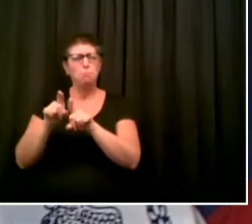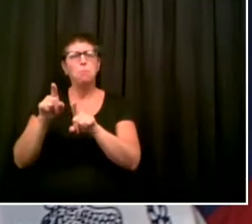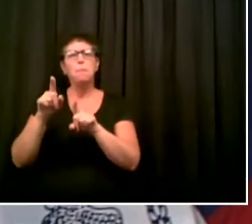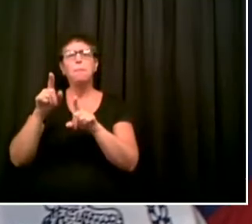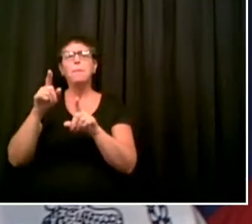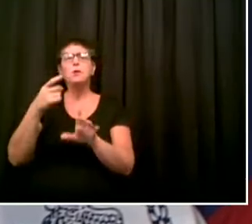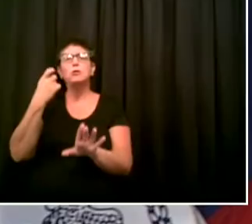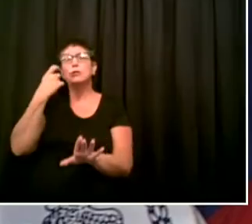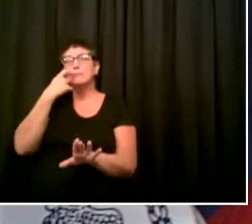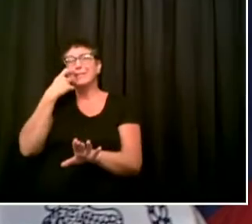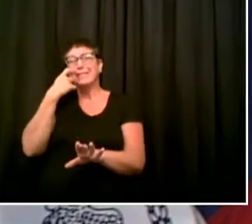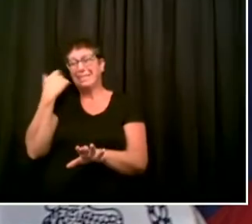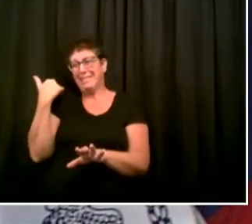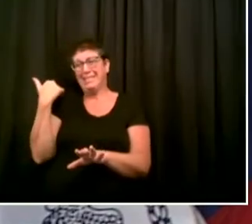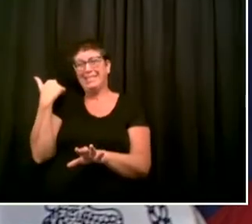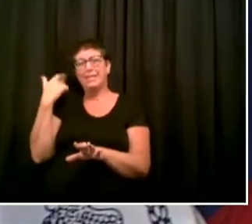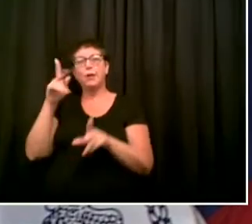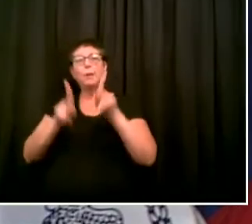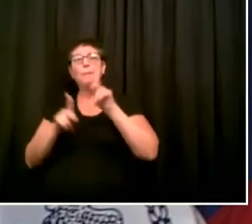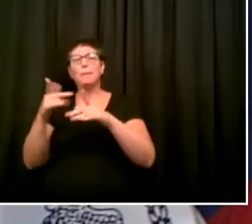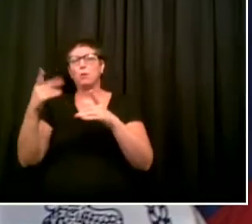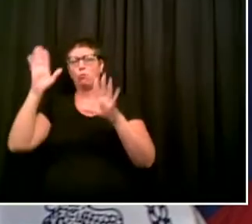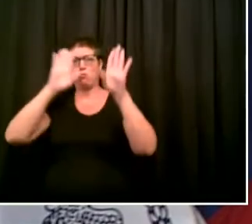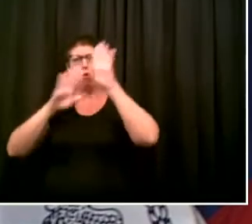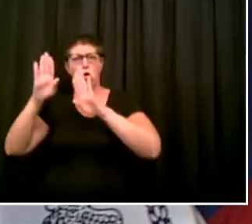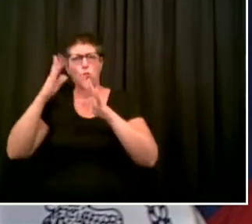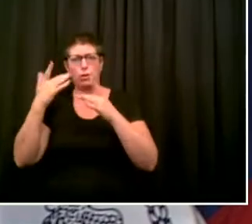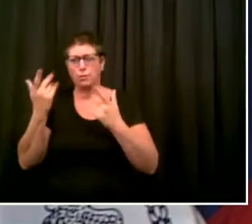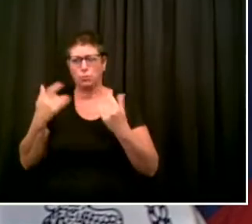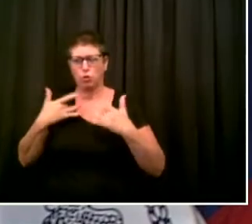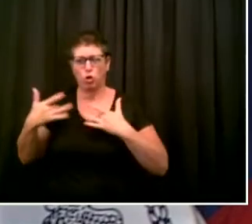ESSENTIALLY BEEN THE POLICY UNTIL NOW BUT THERE HAVE BEEN